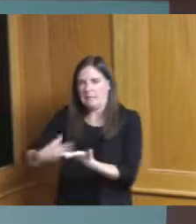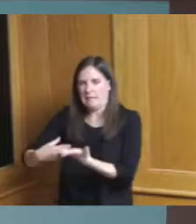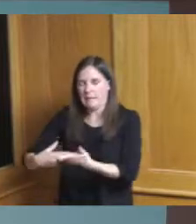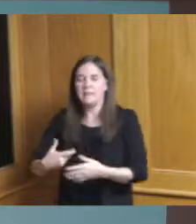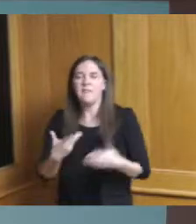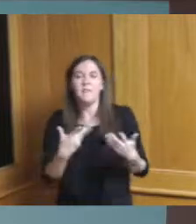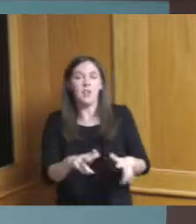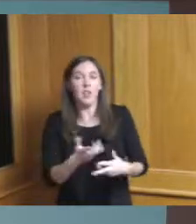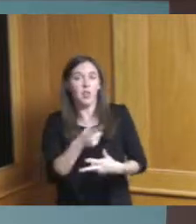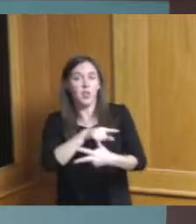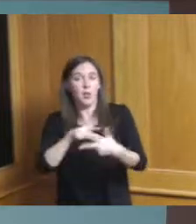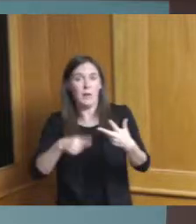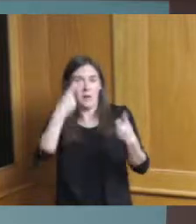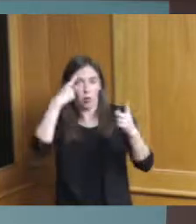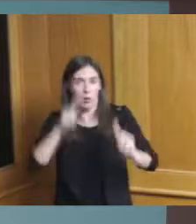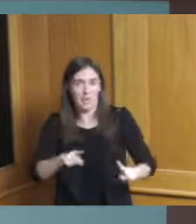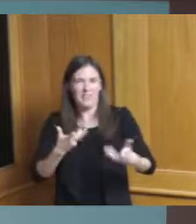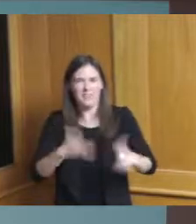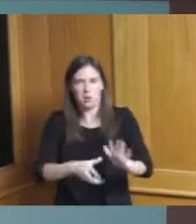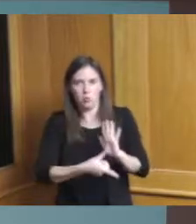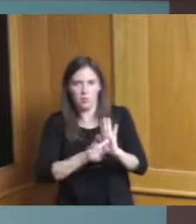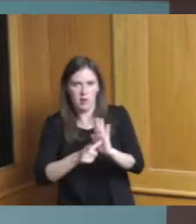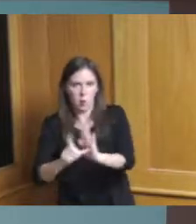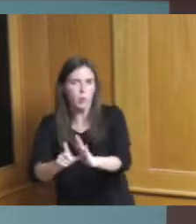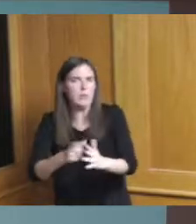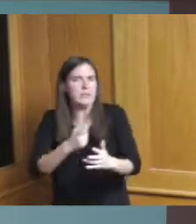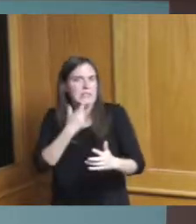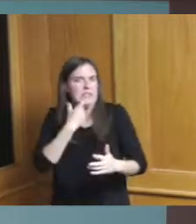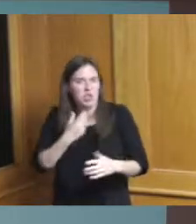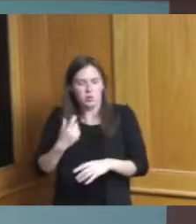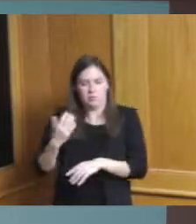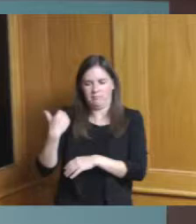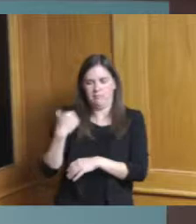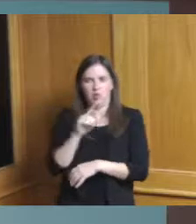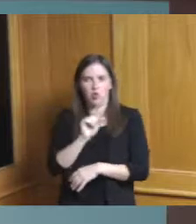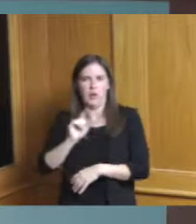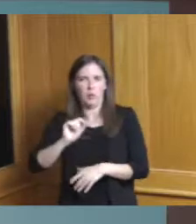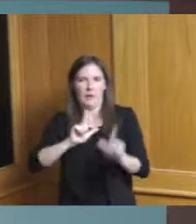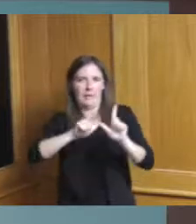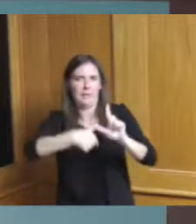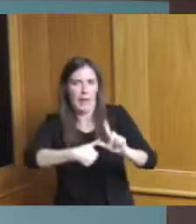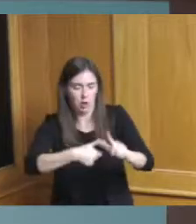that expired in 2020 so those those companies have met their commitments and their agreements